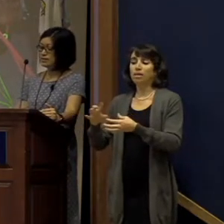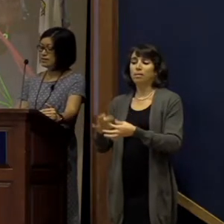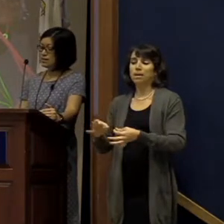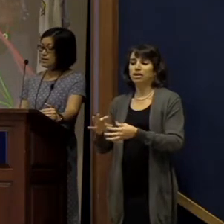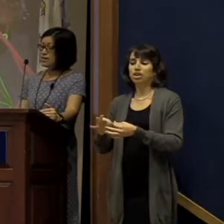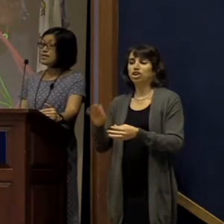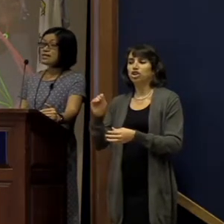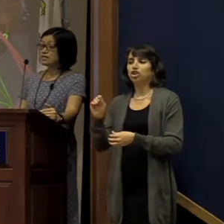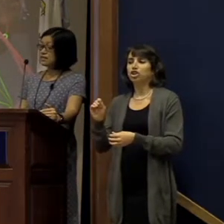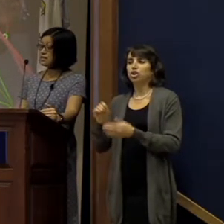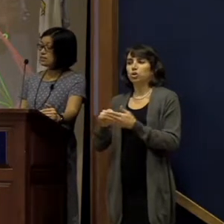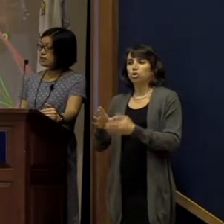these considerations